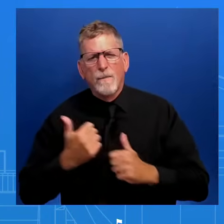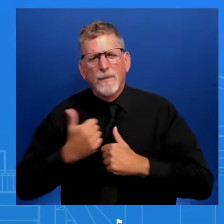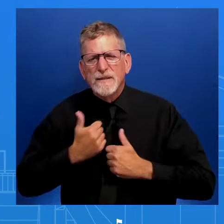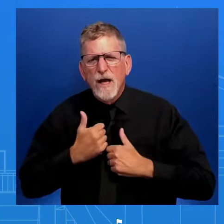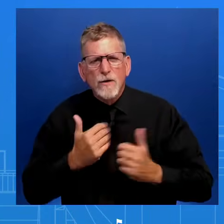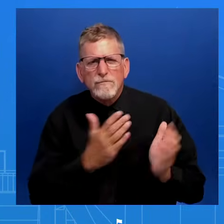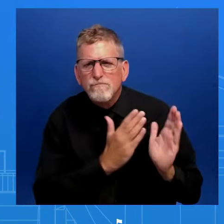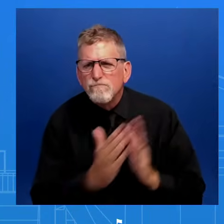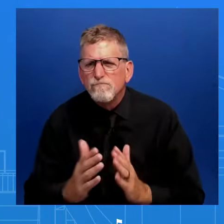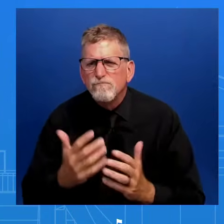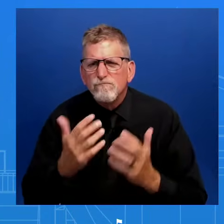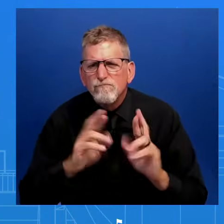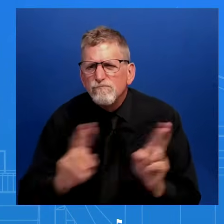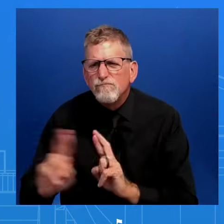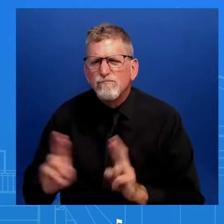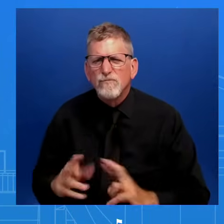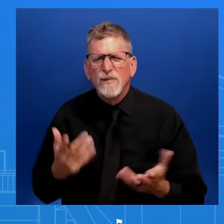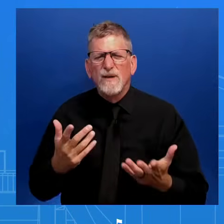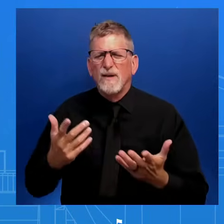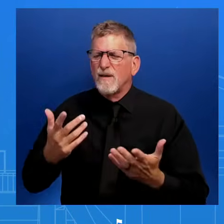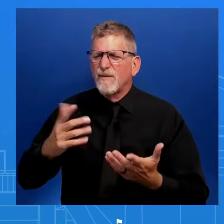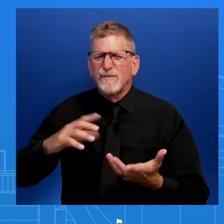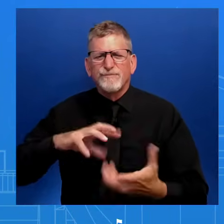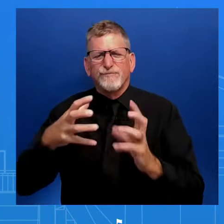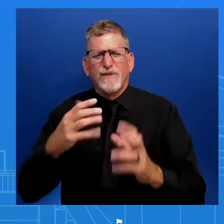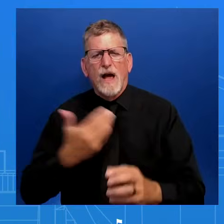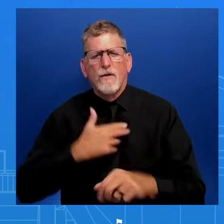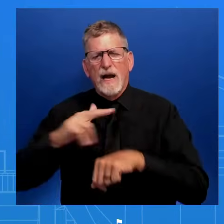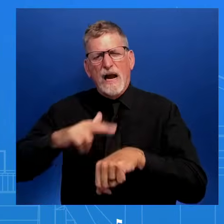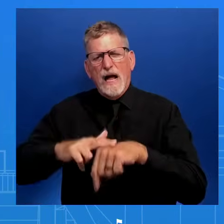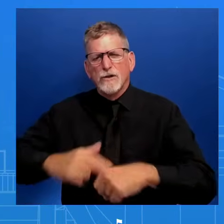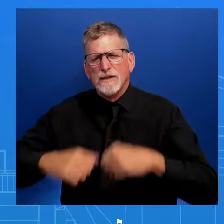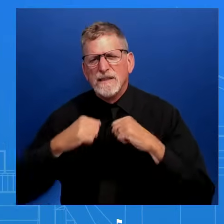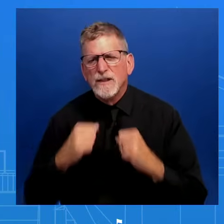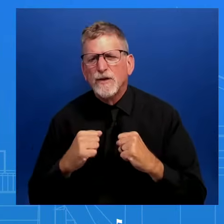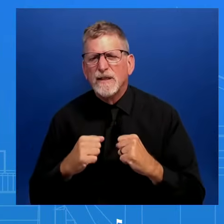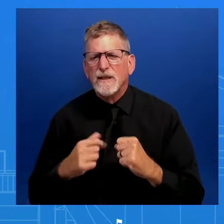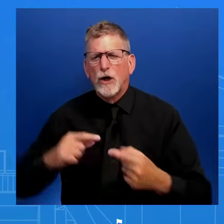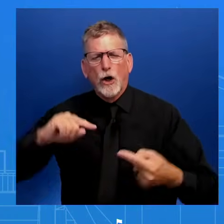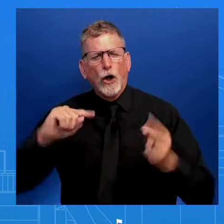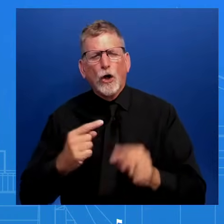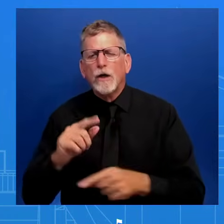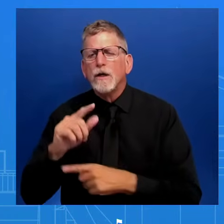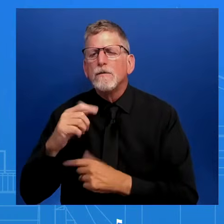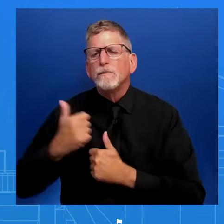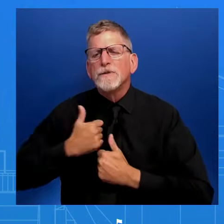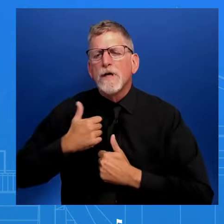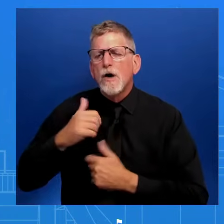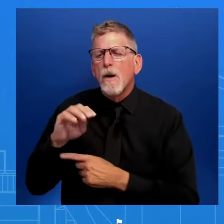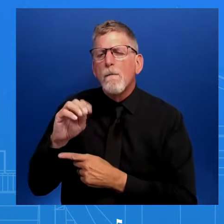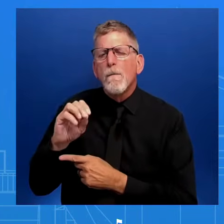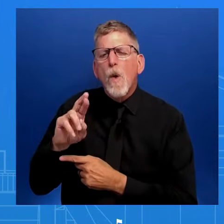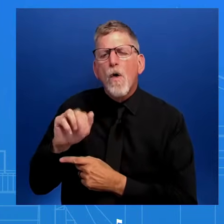As you know, we're not going to -- we're going to be very careful here about speaking about this. So, I will just let them -- let them deal with this.